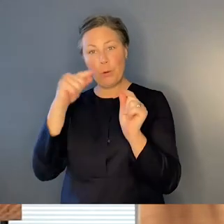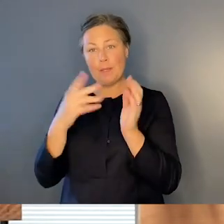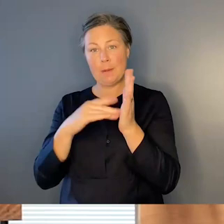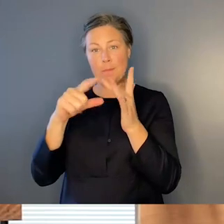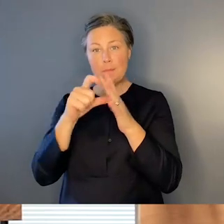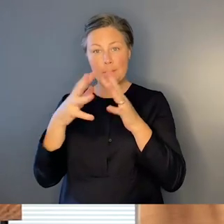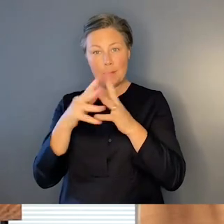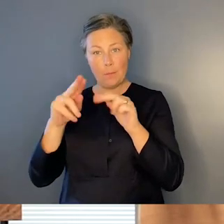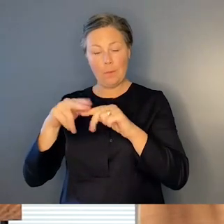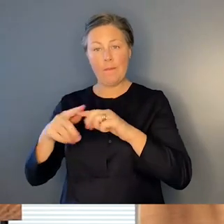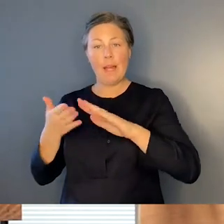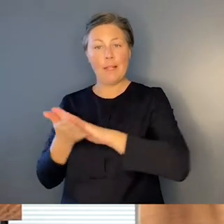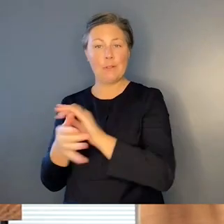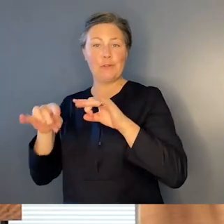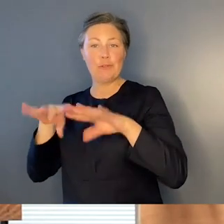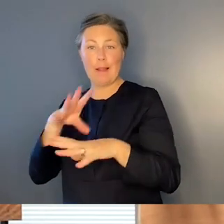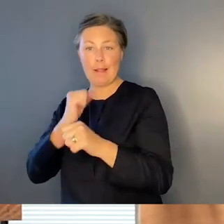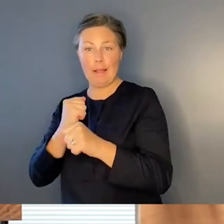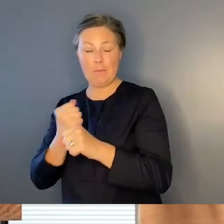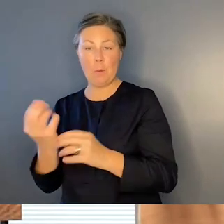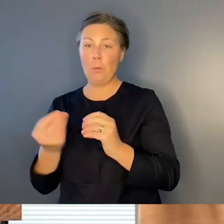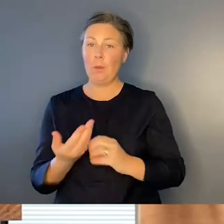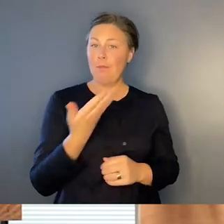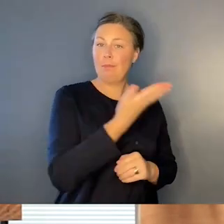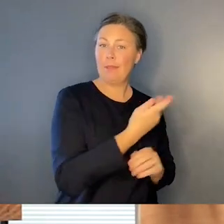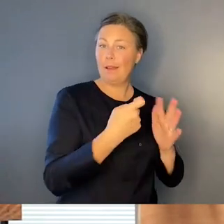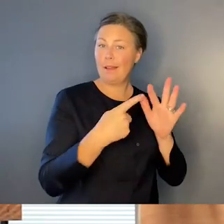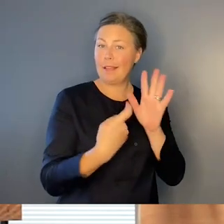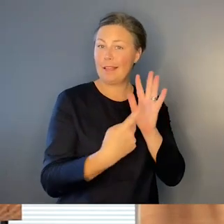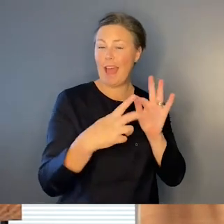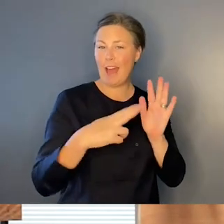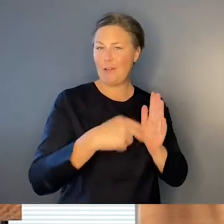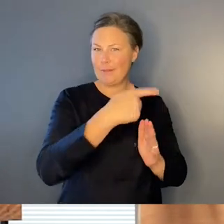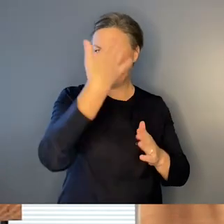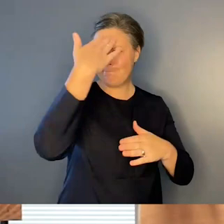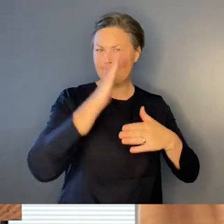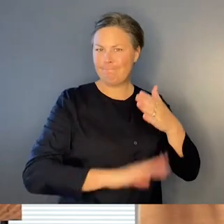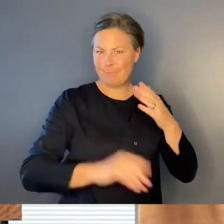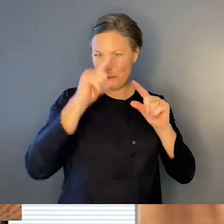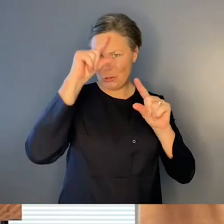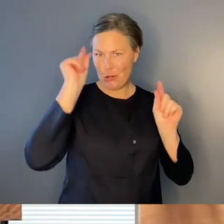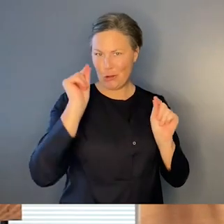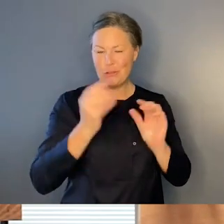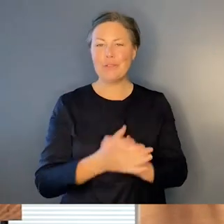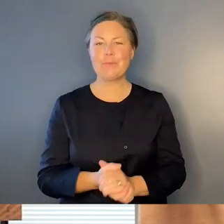and I'm joined here today by Karen Cook, from the Nursing Taskforce. Can I first acknowledge the Traditional Owners